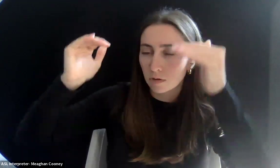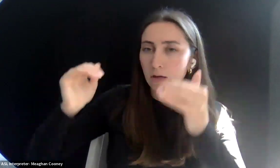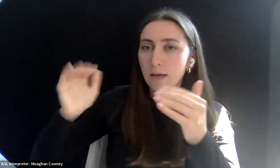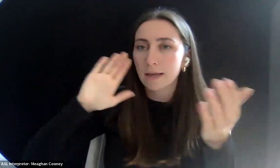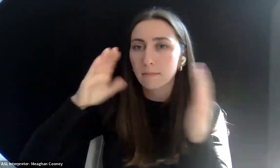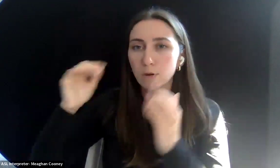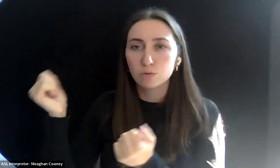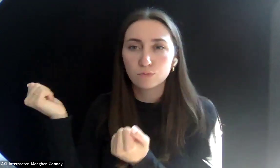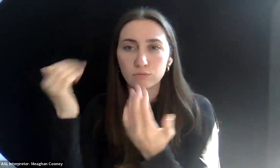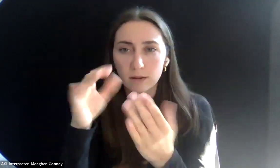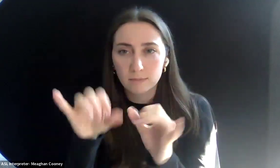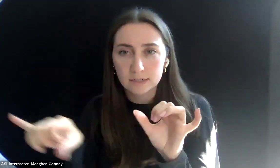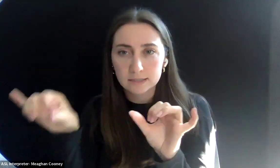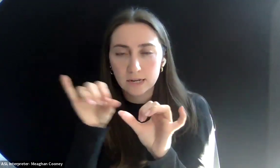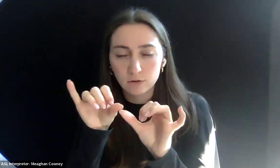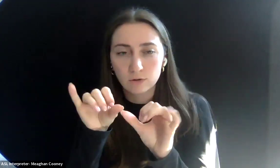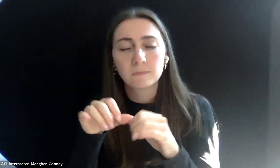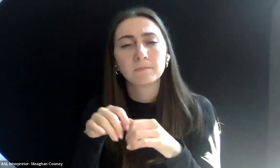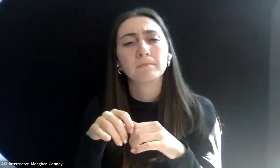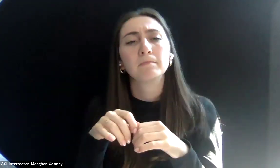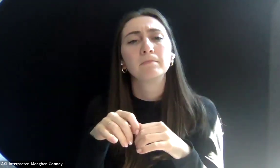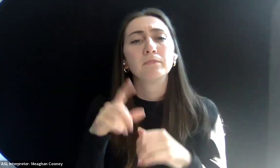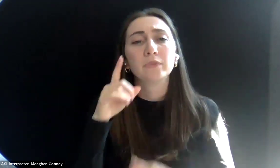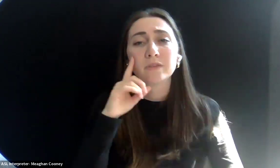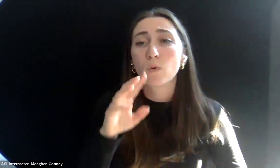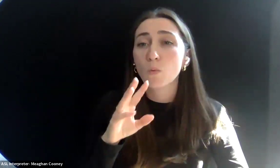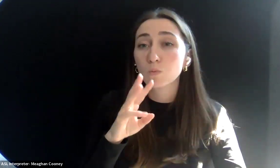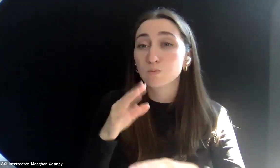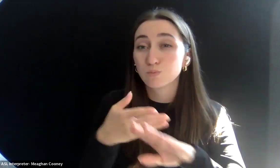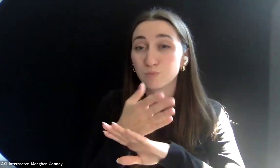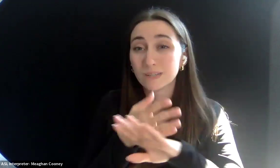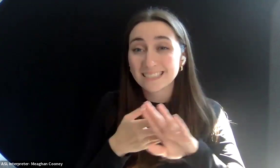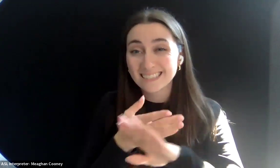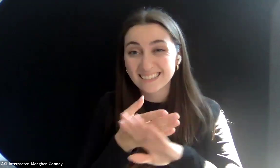So for sea level rise, the tool will provide values for what's